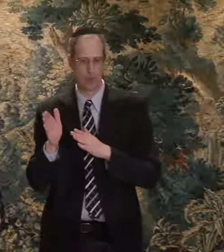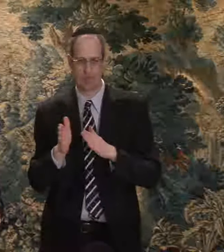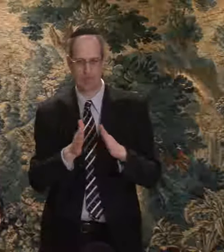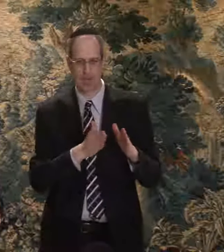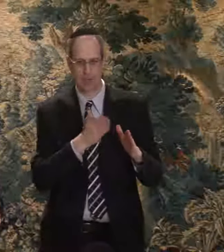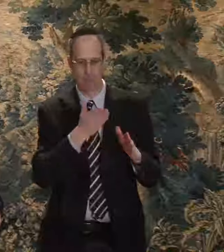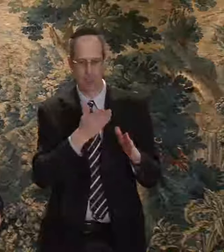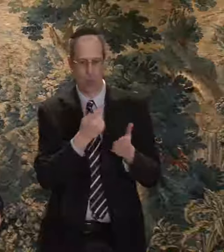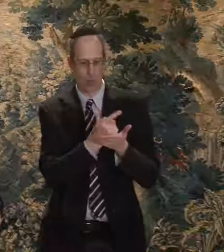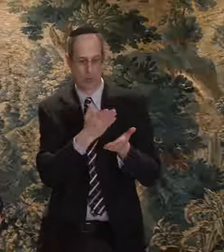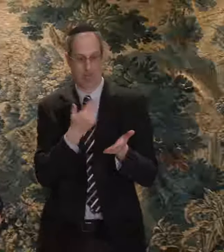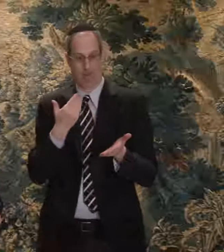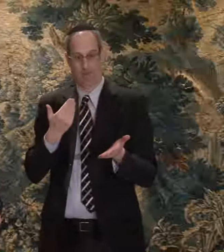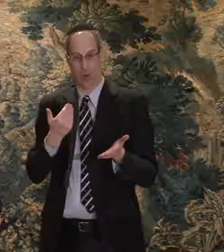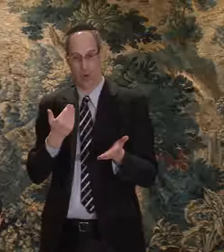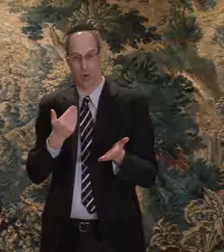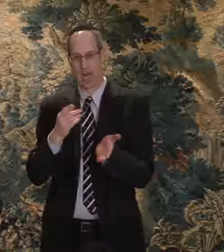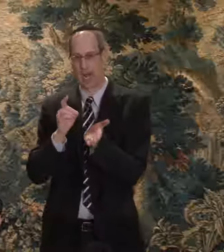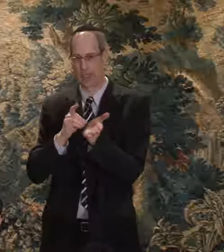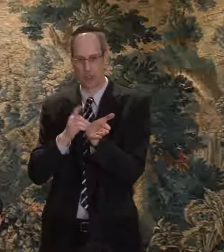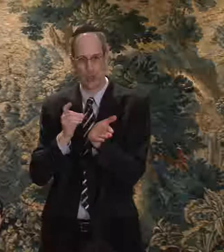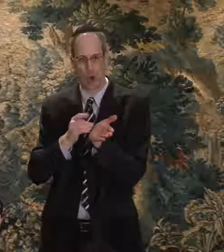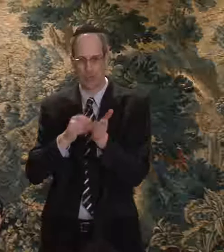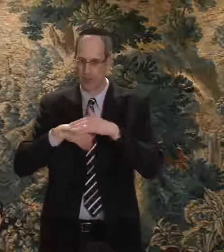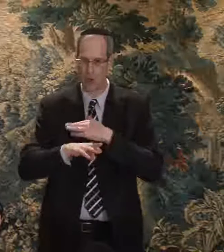then a week before the speech the doctor came into his room and said rabbi sherry